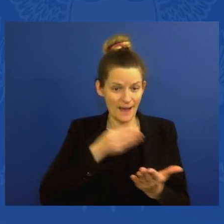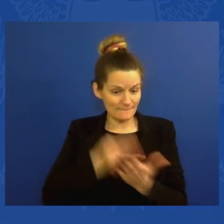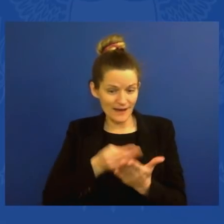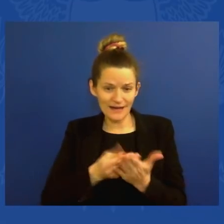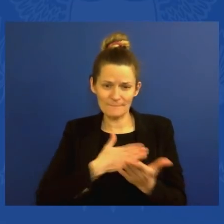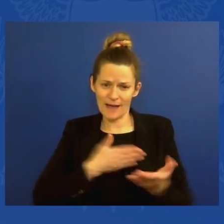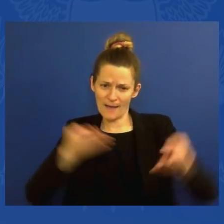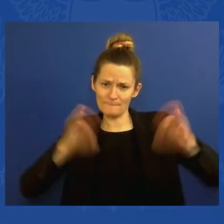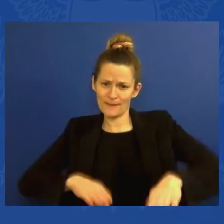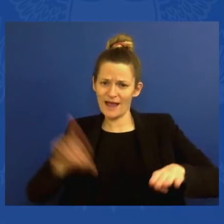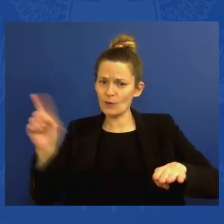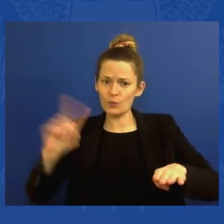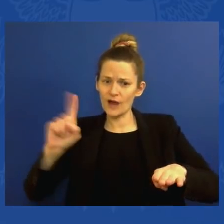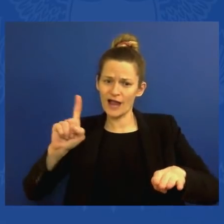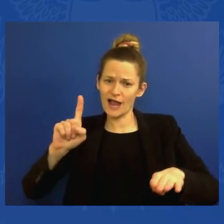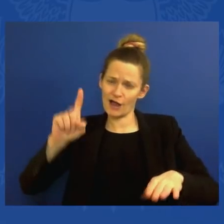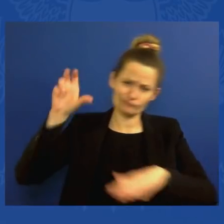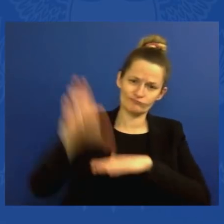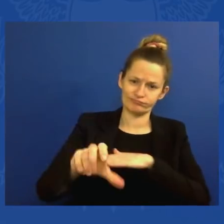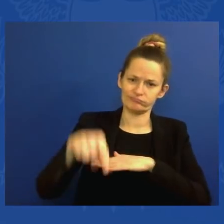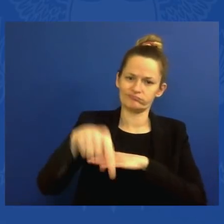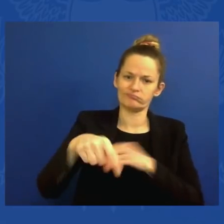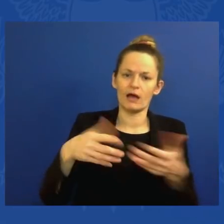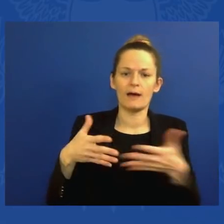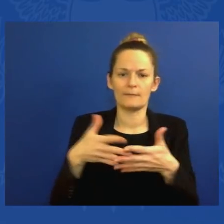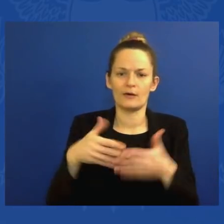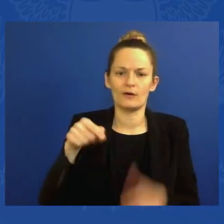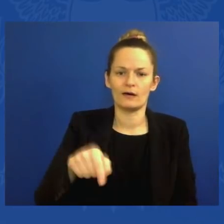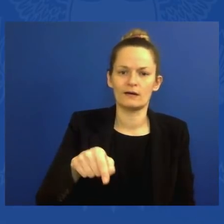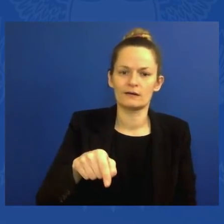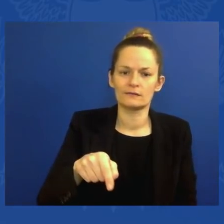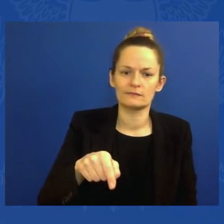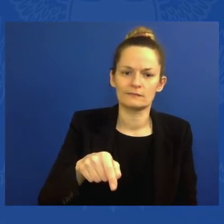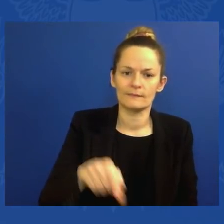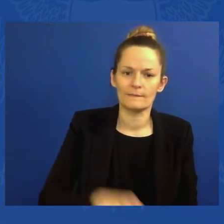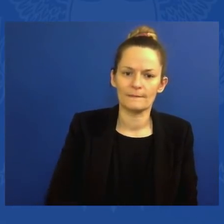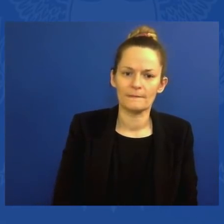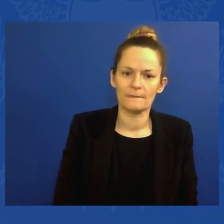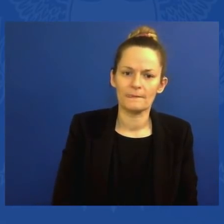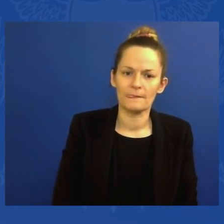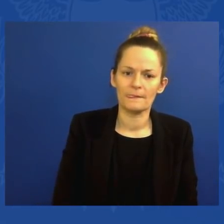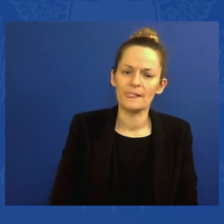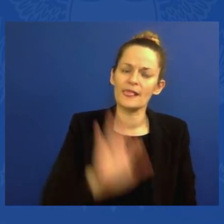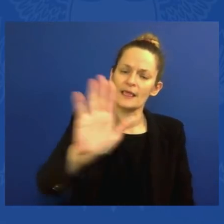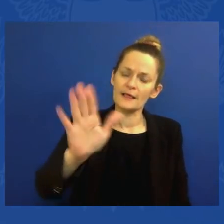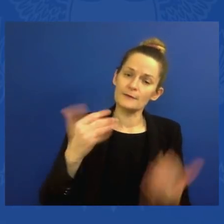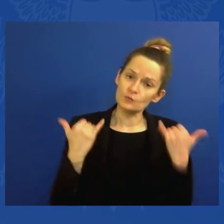everyone on this stage. What I say today -- what I've -- what we've seen in the past months